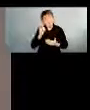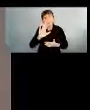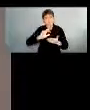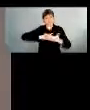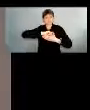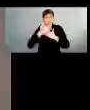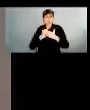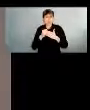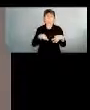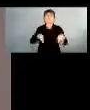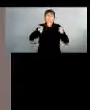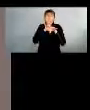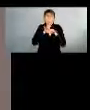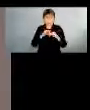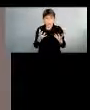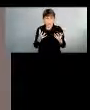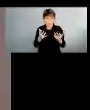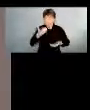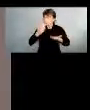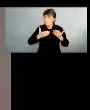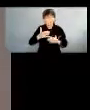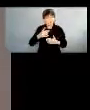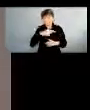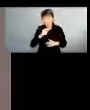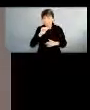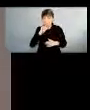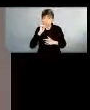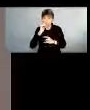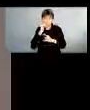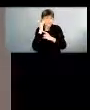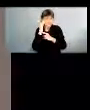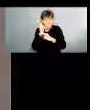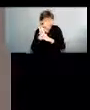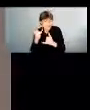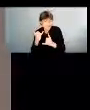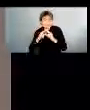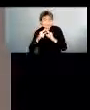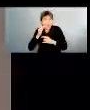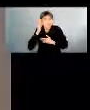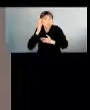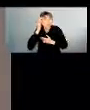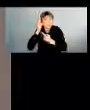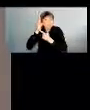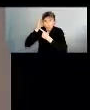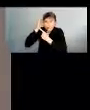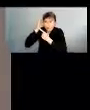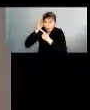identified, even if they won’t be experiencing it now, or if it will have less direct impact